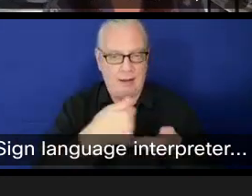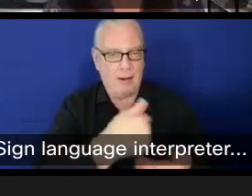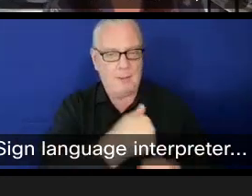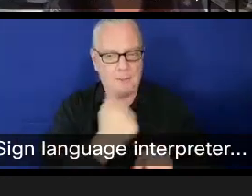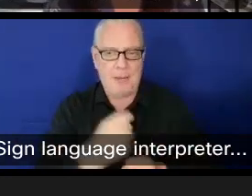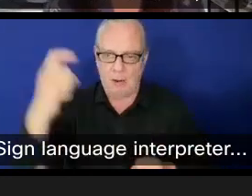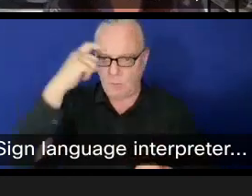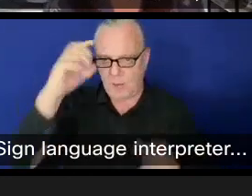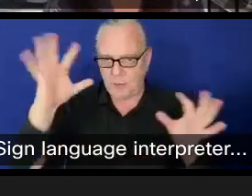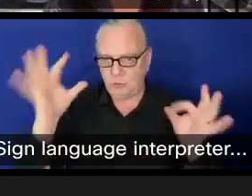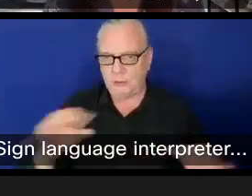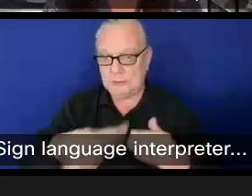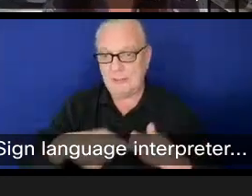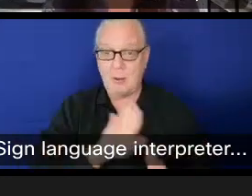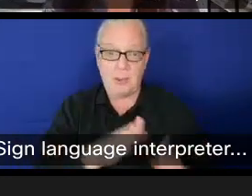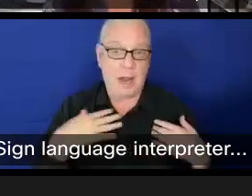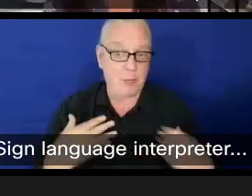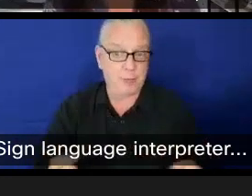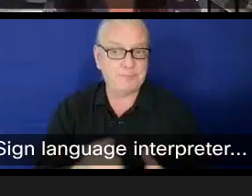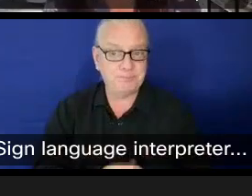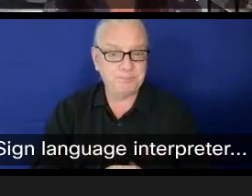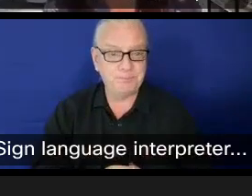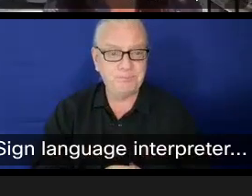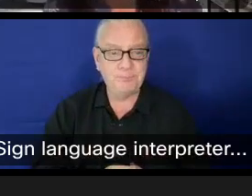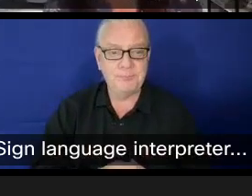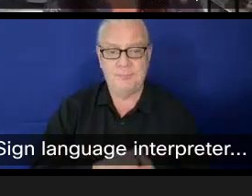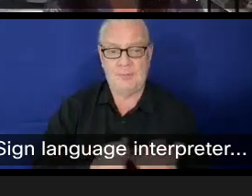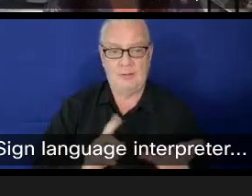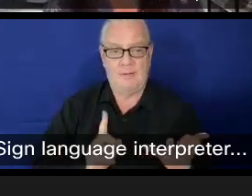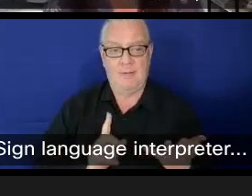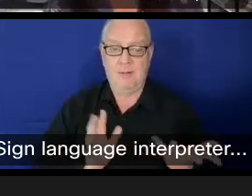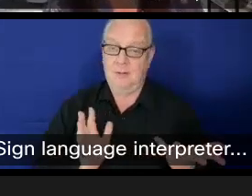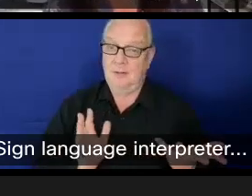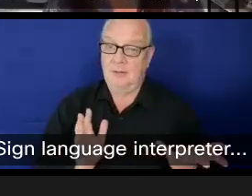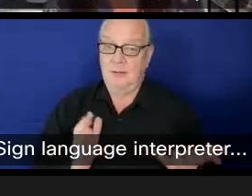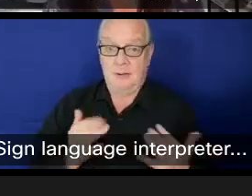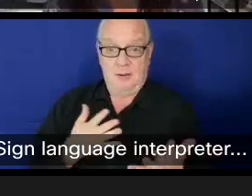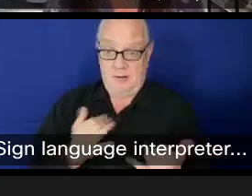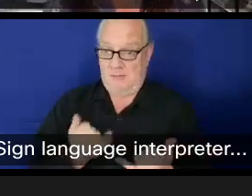their health. I'll end with the facts by saying that in some